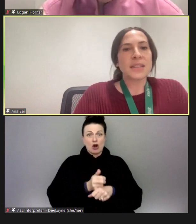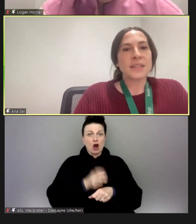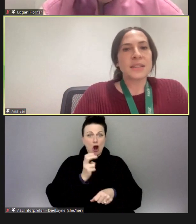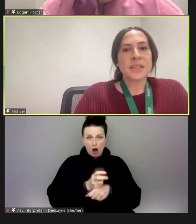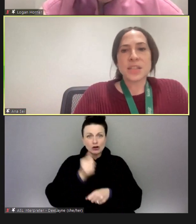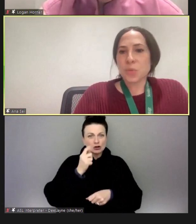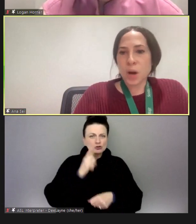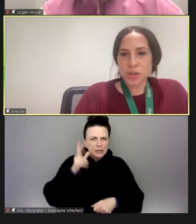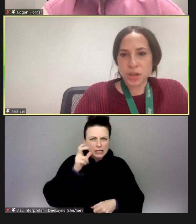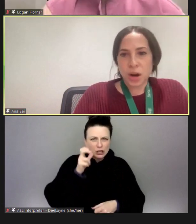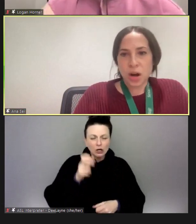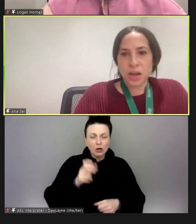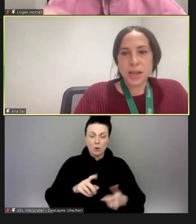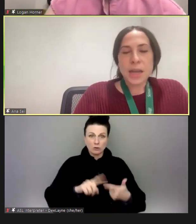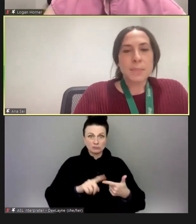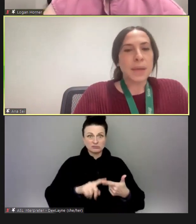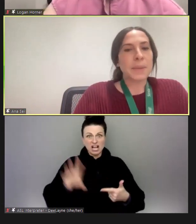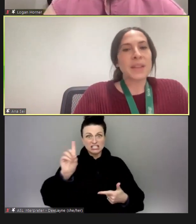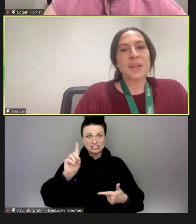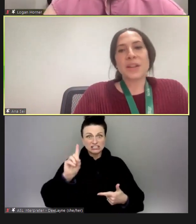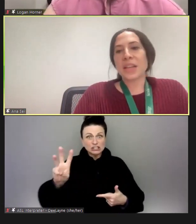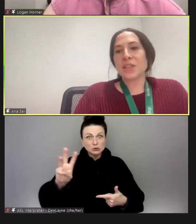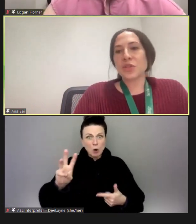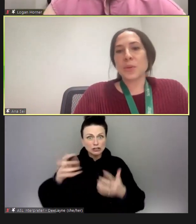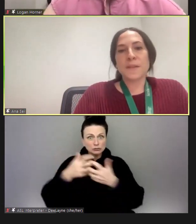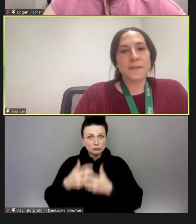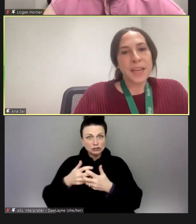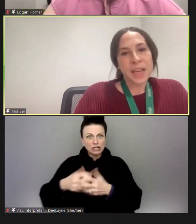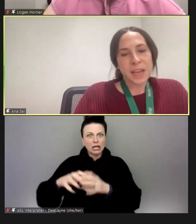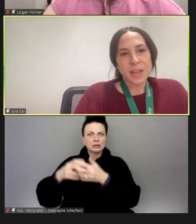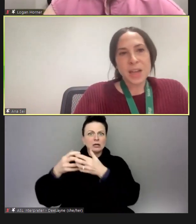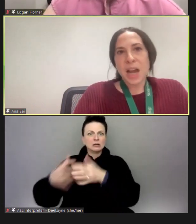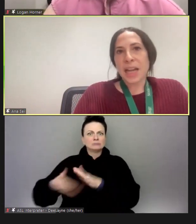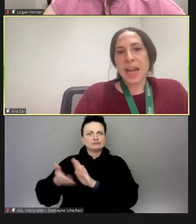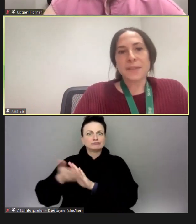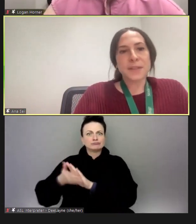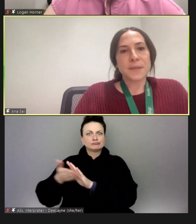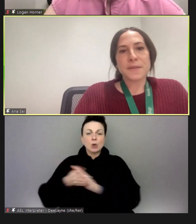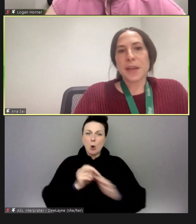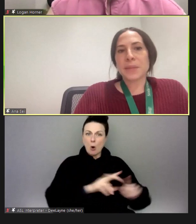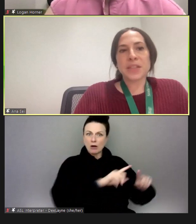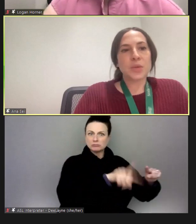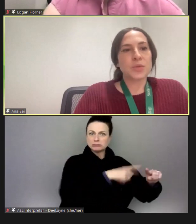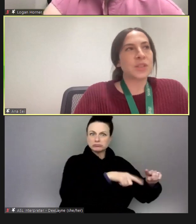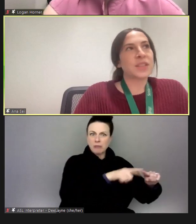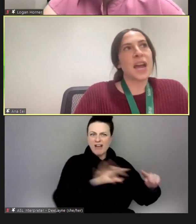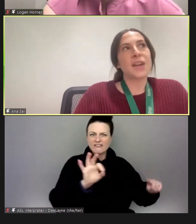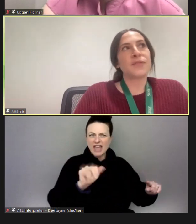the dishwasher on maybe they're next to